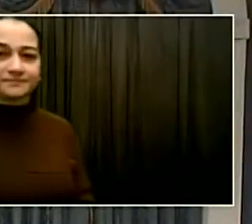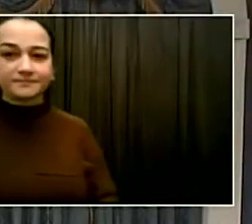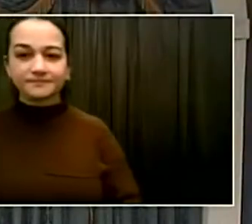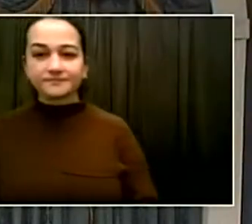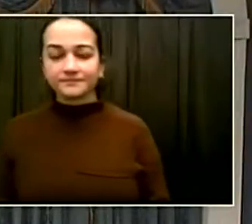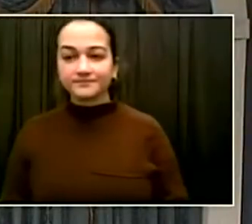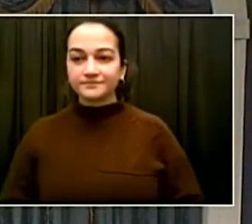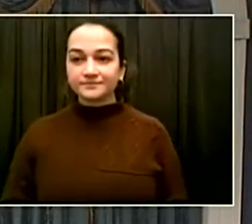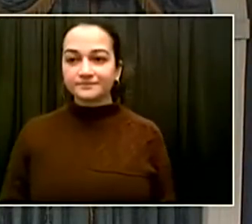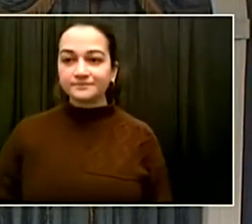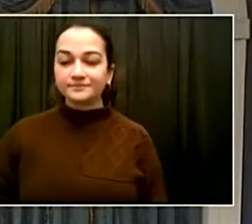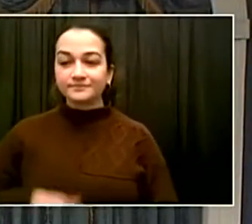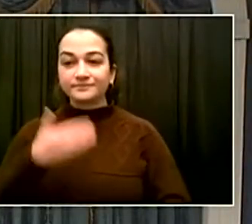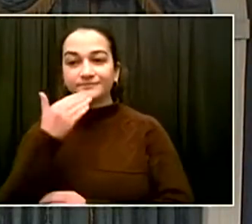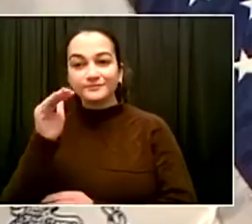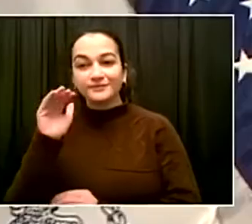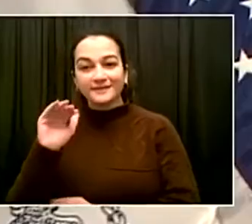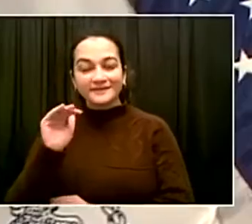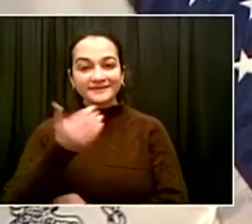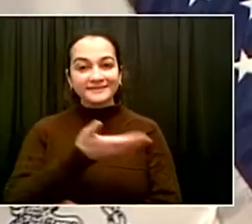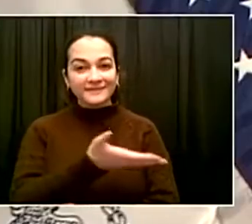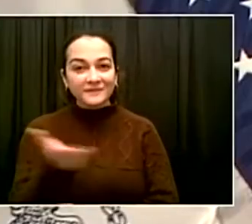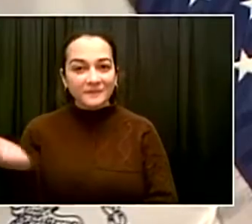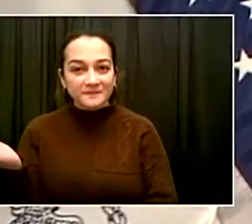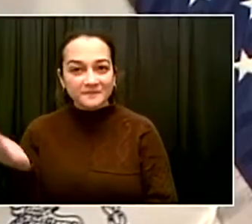ALL RIGHT, IMTIAZ , THANK YOU, AND HAPPY HOLIDAYS.